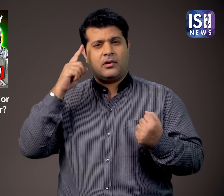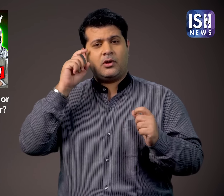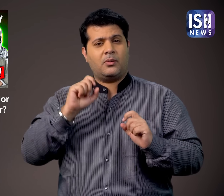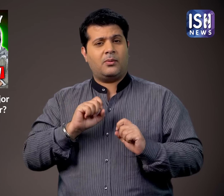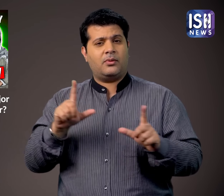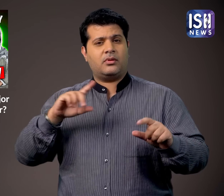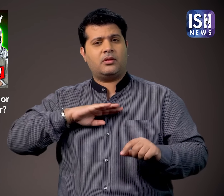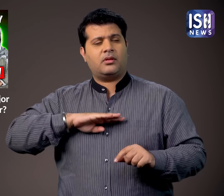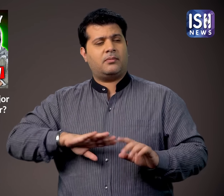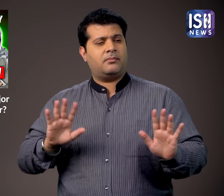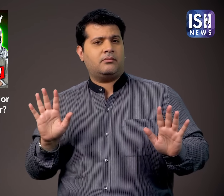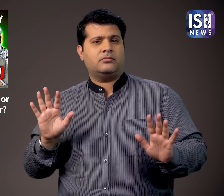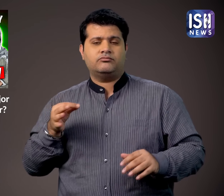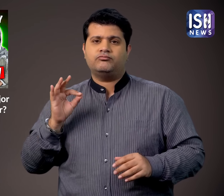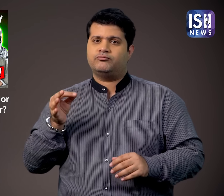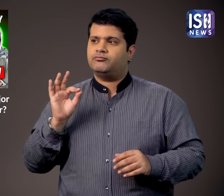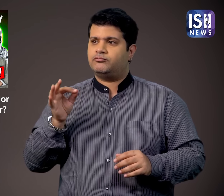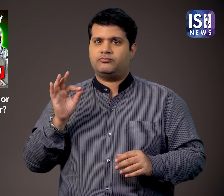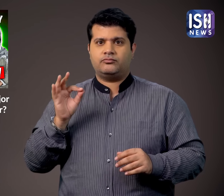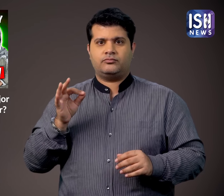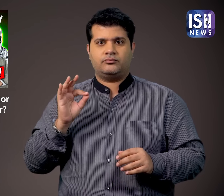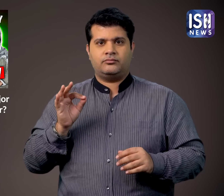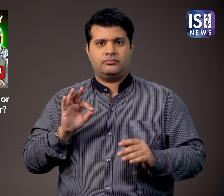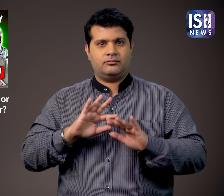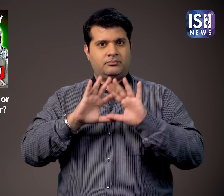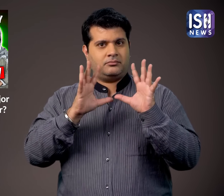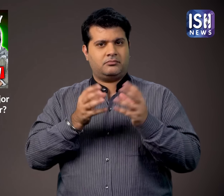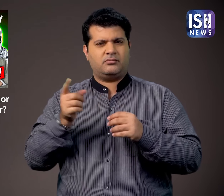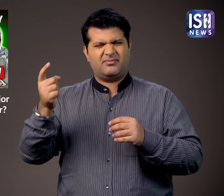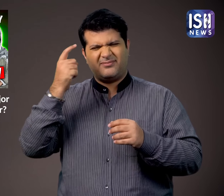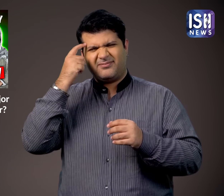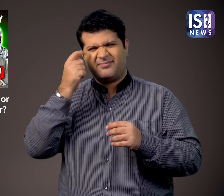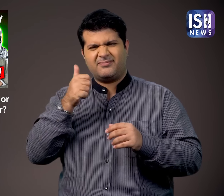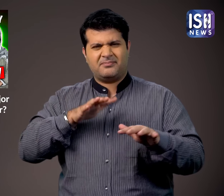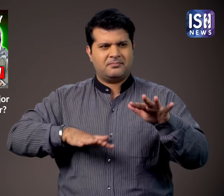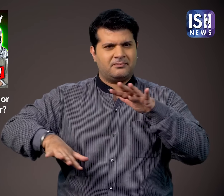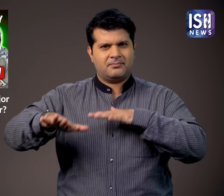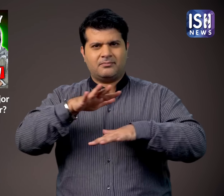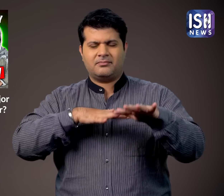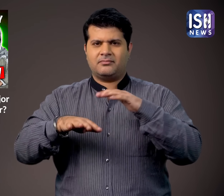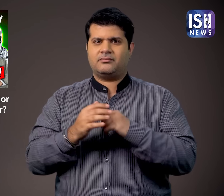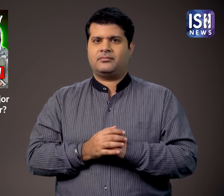He cooly sat there sipping tea as he was already prepared.